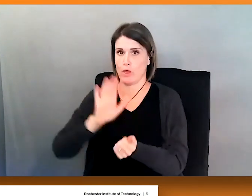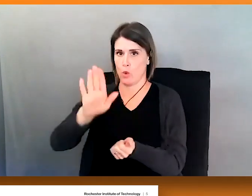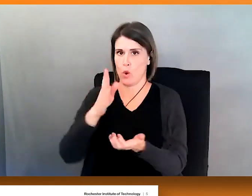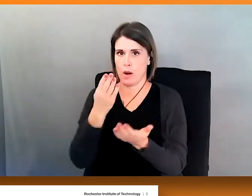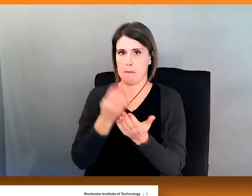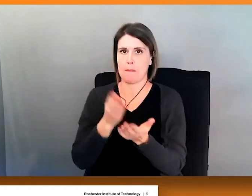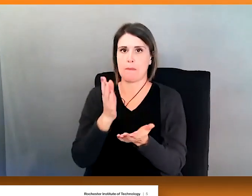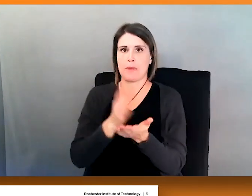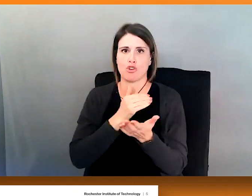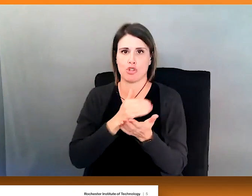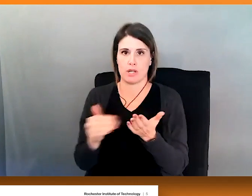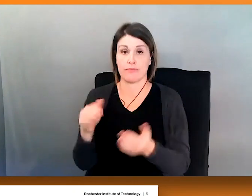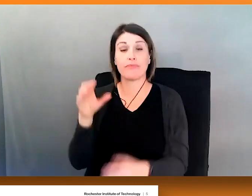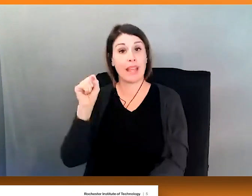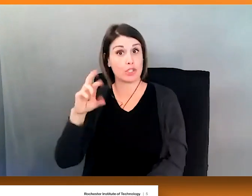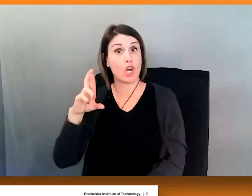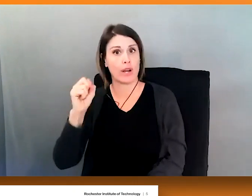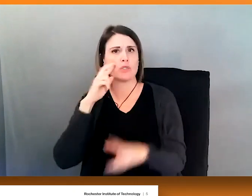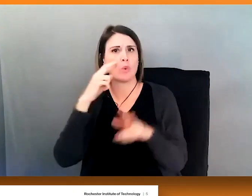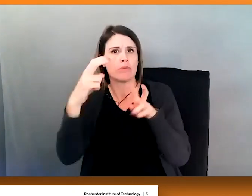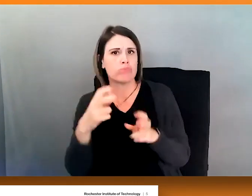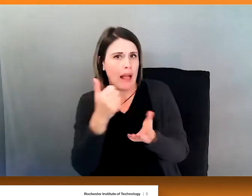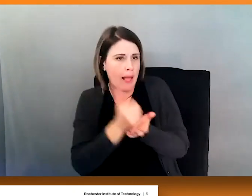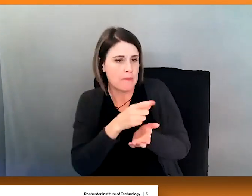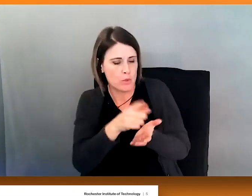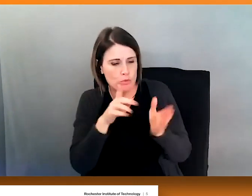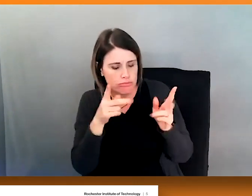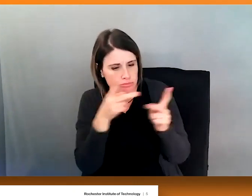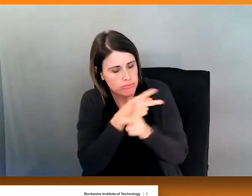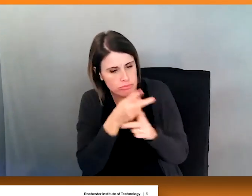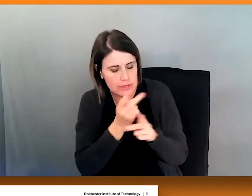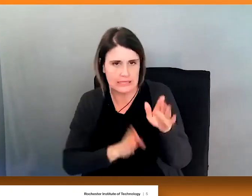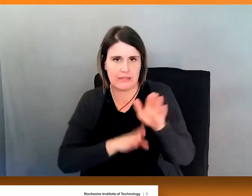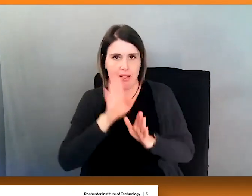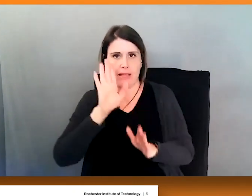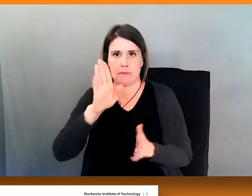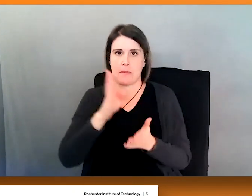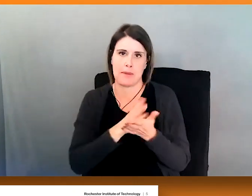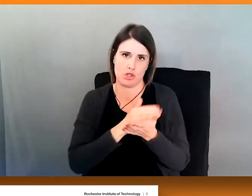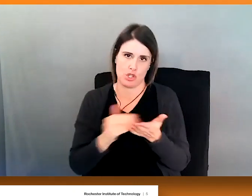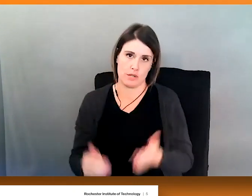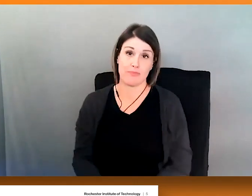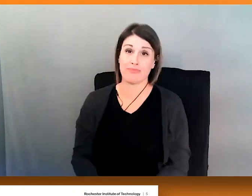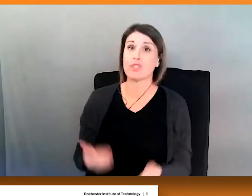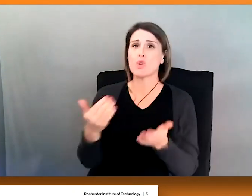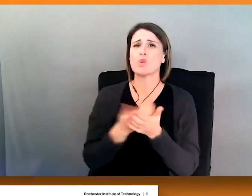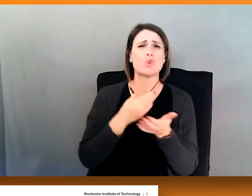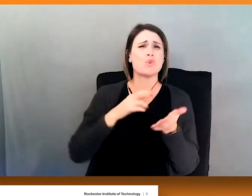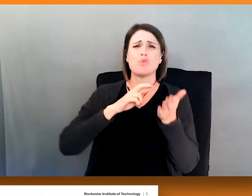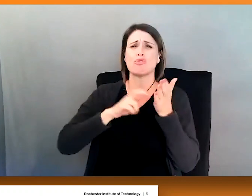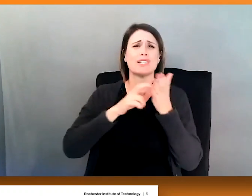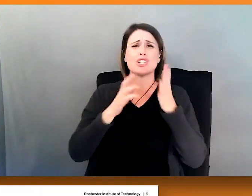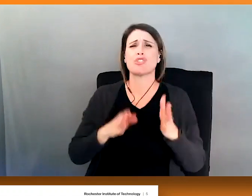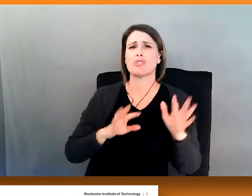SRS will help you develop your budget. New researchers don't think about doing the budget